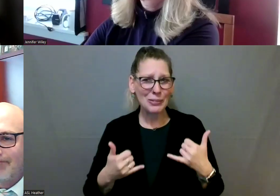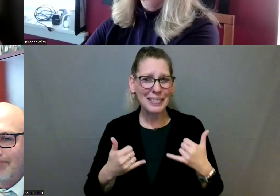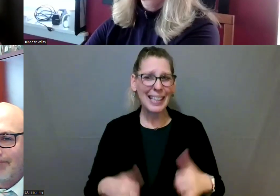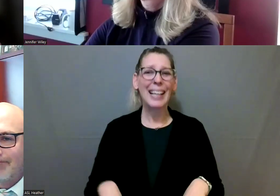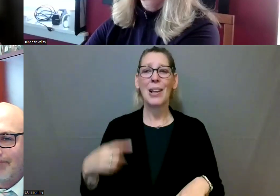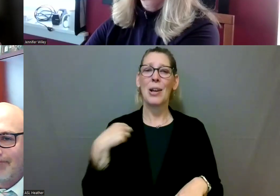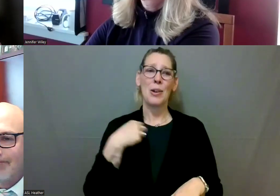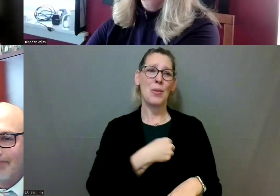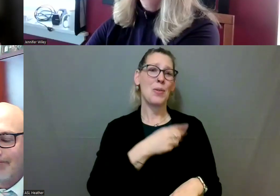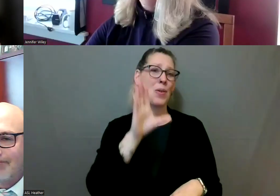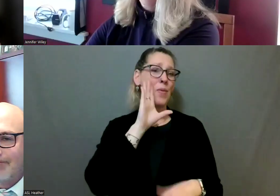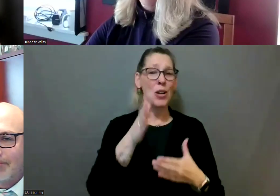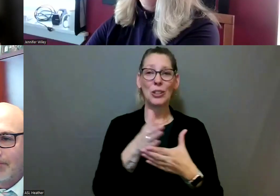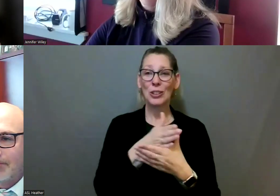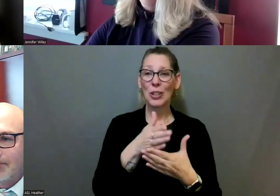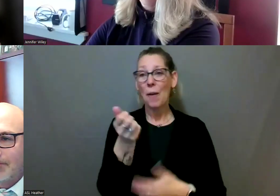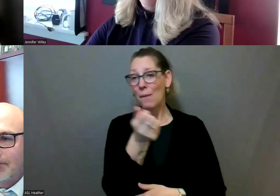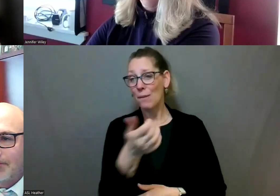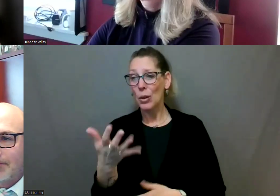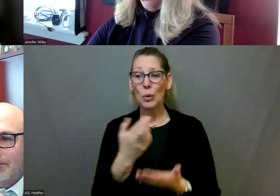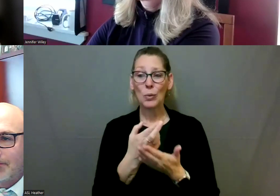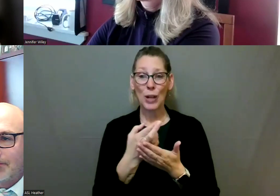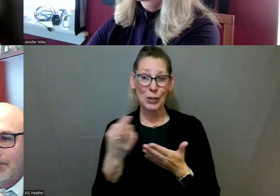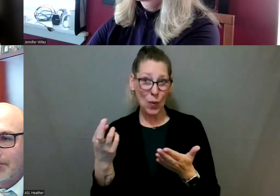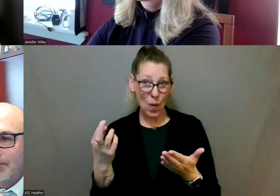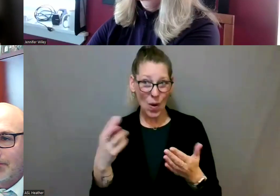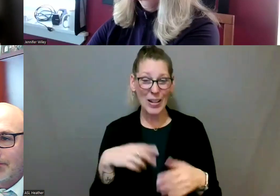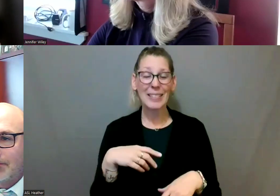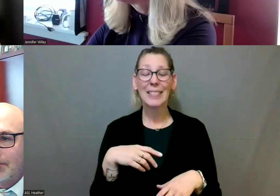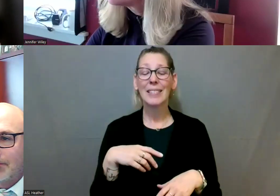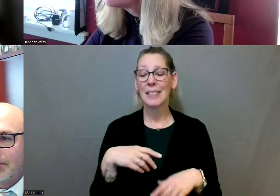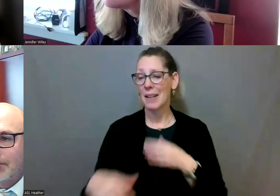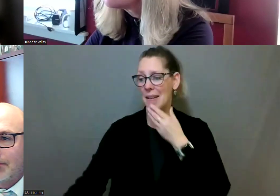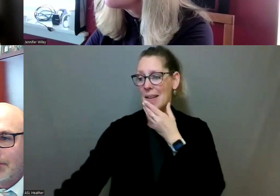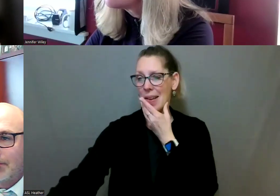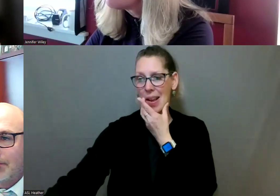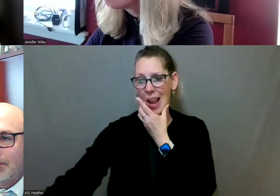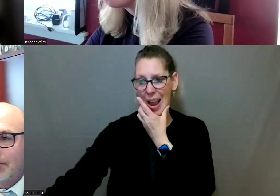are going to share a couple of resources and um let me share these slides um we